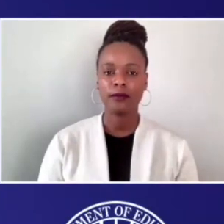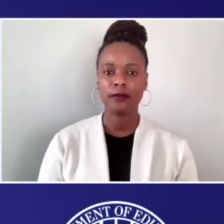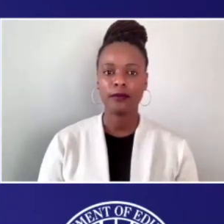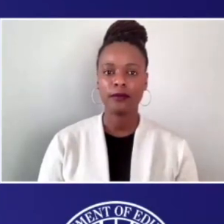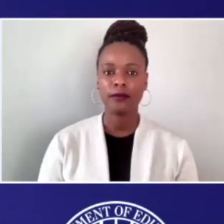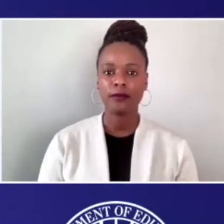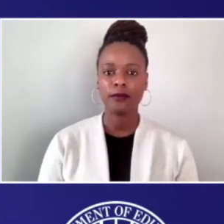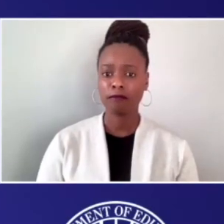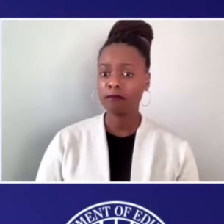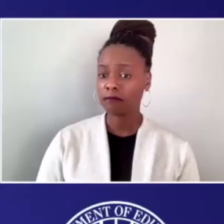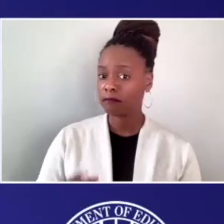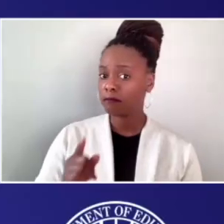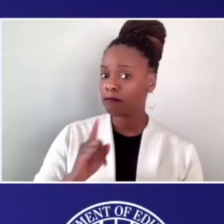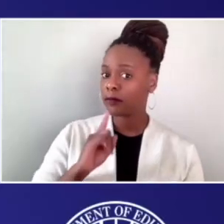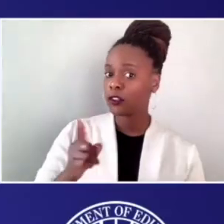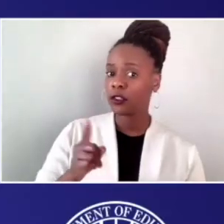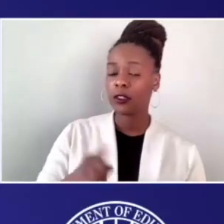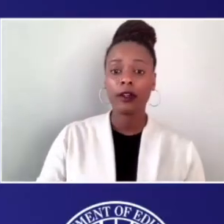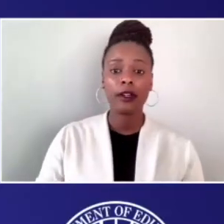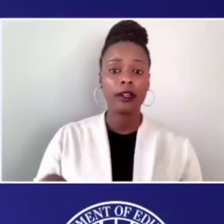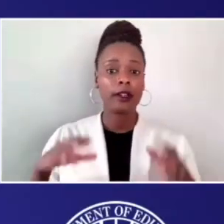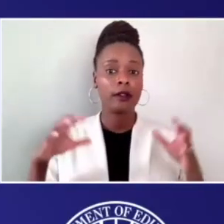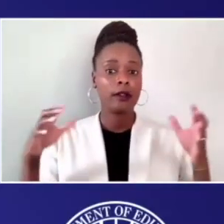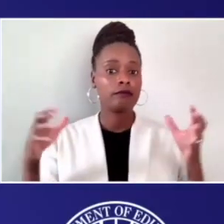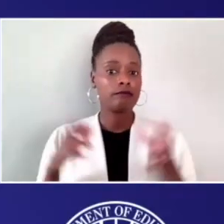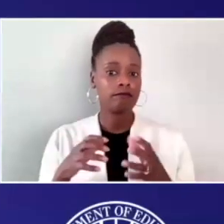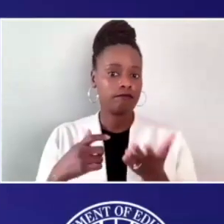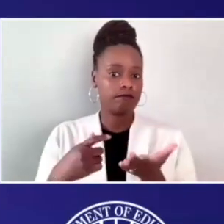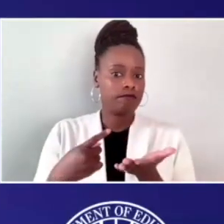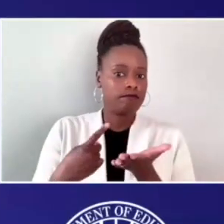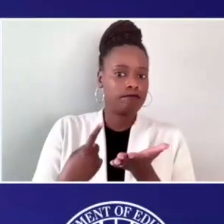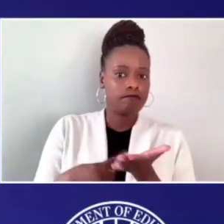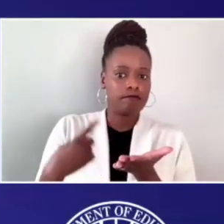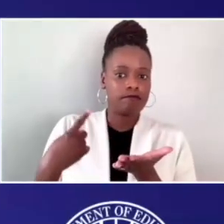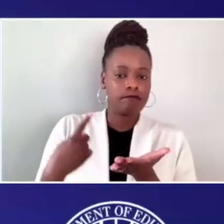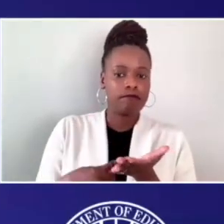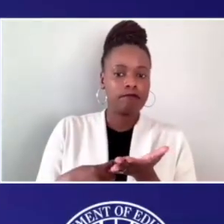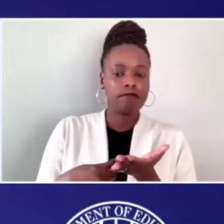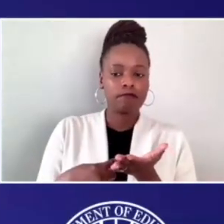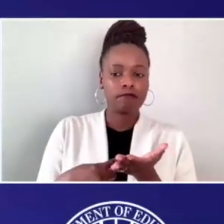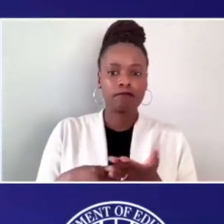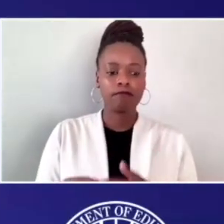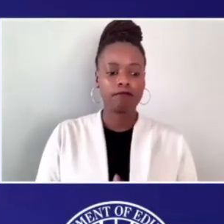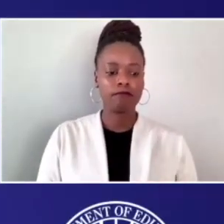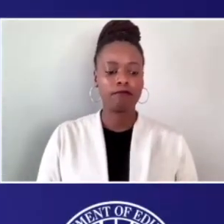Sure. The caucus discussed the Department's